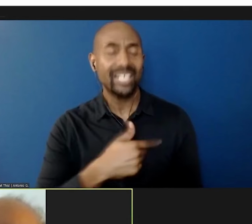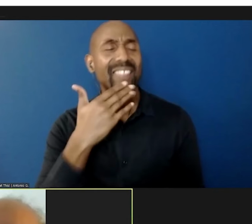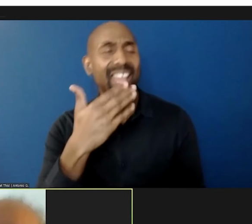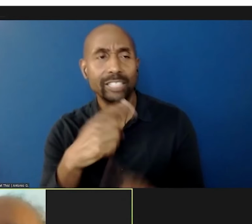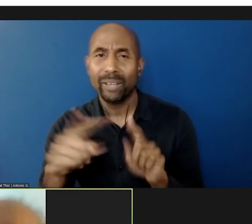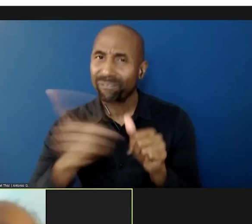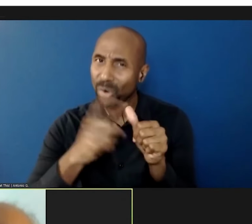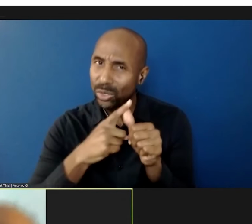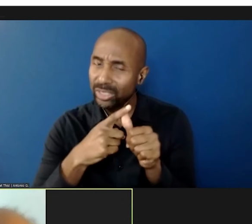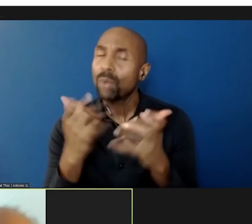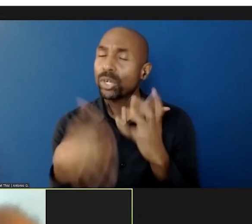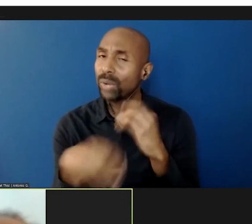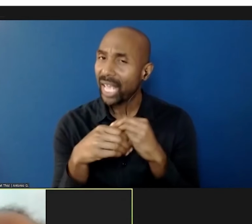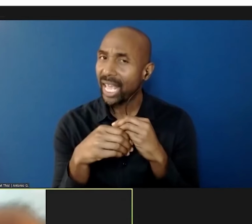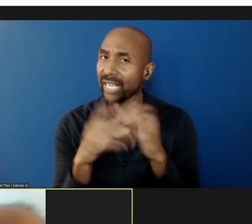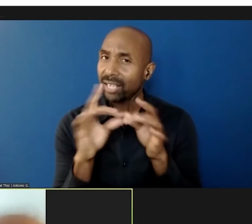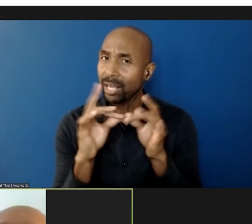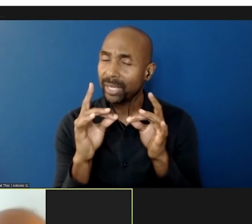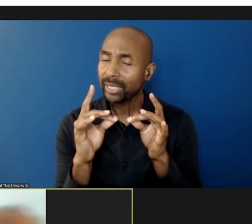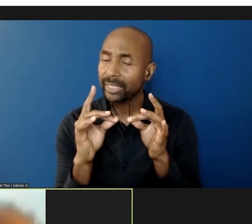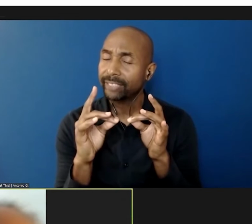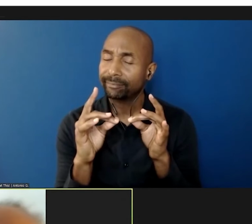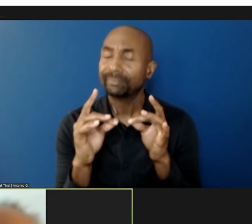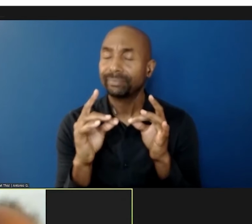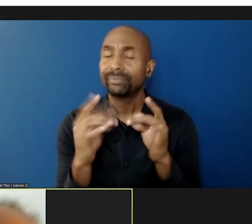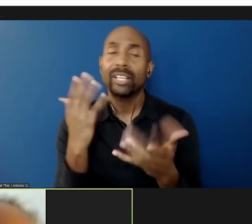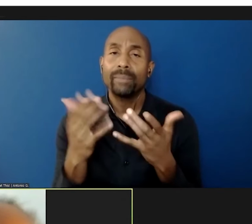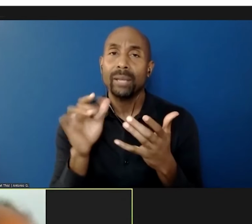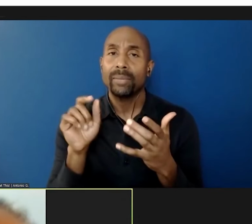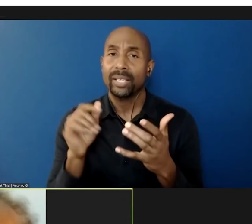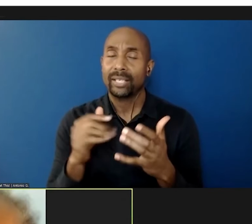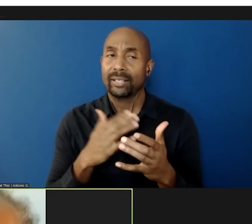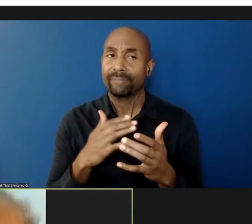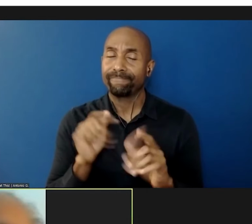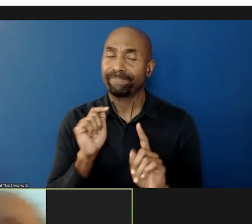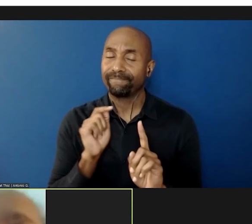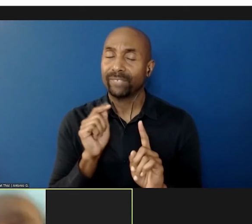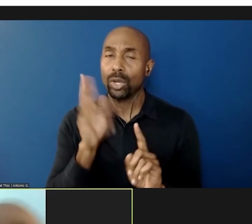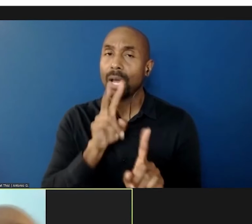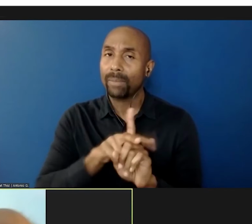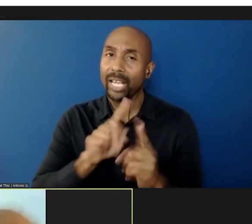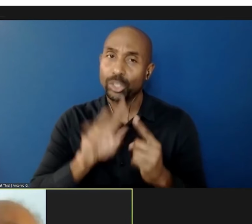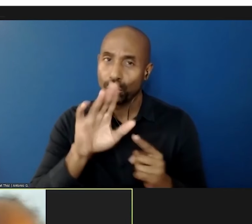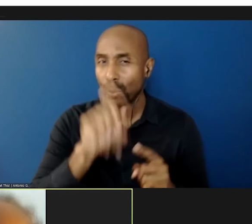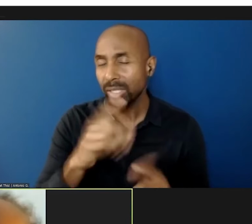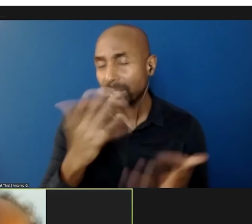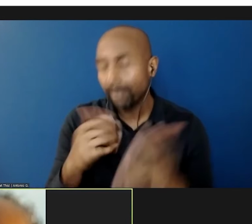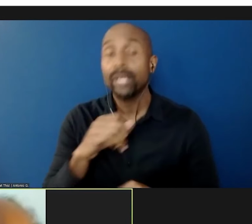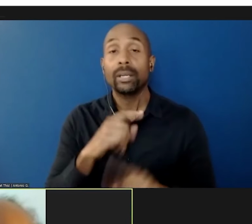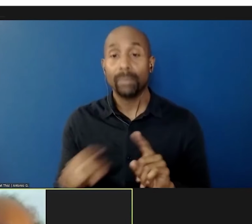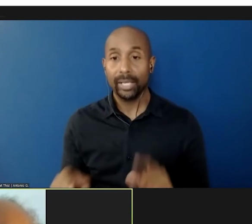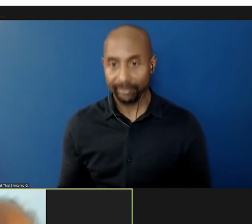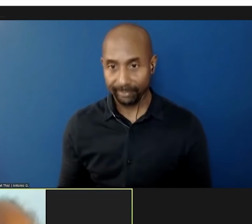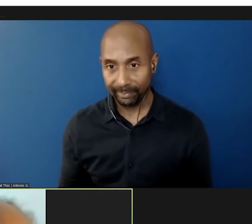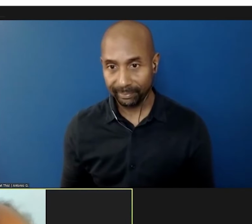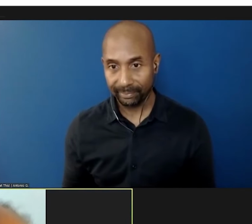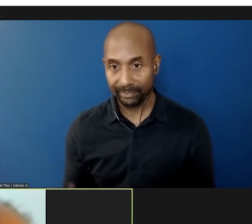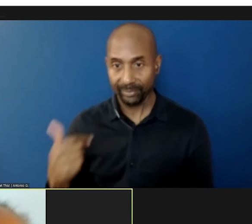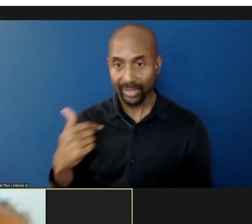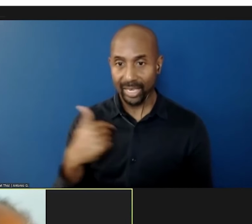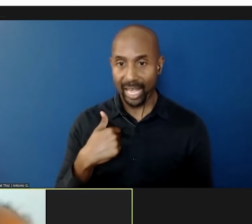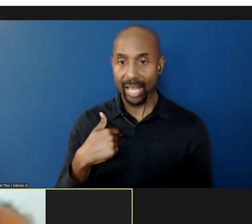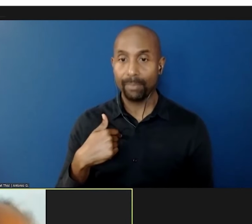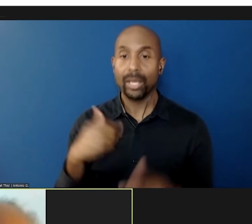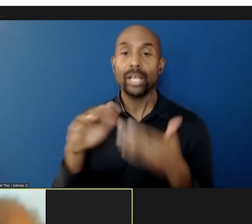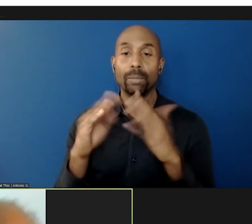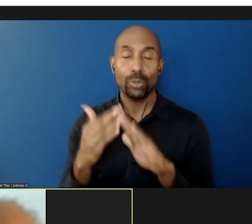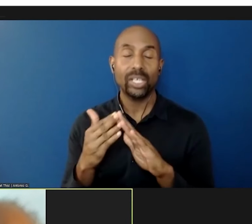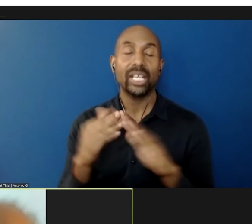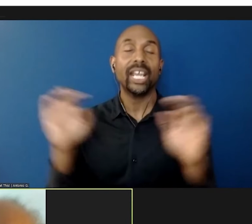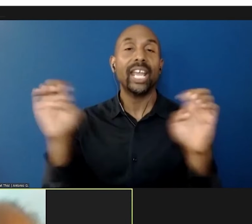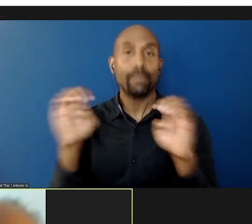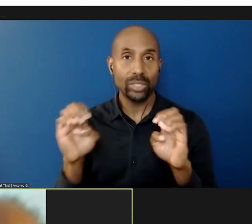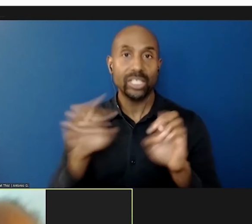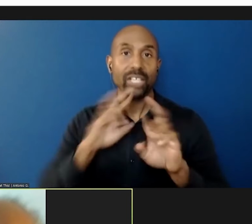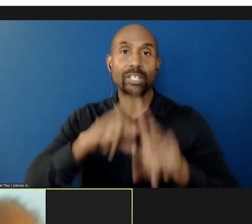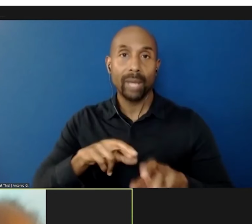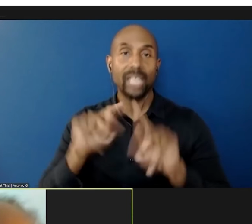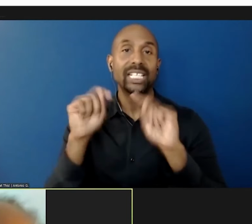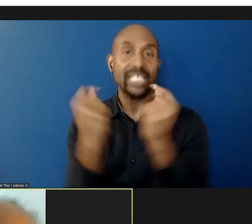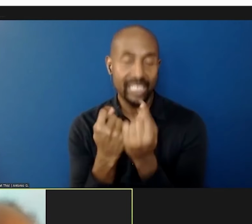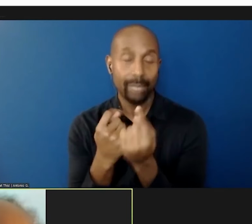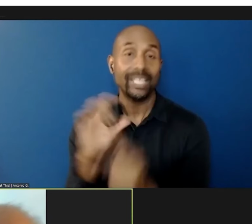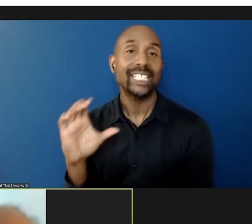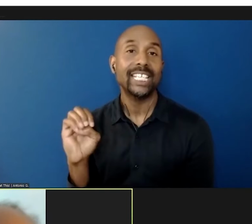be applicable to this. I'm a community response team member, a CRT, I'm a CRT, I teach CRT,